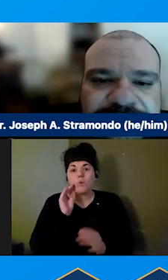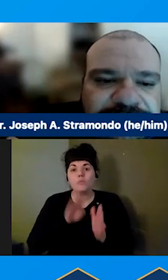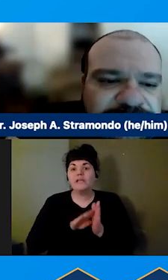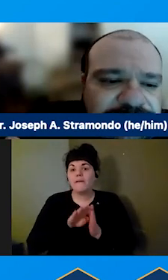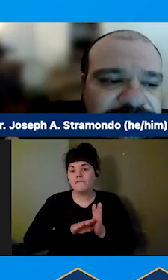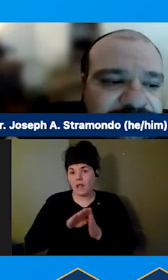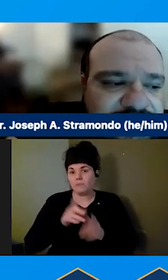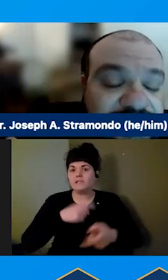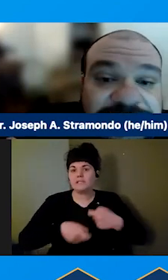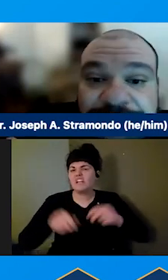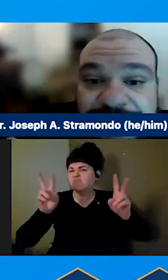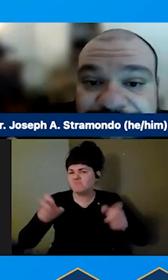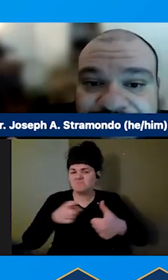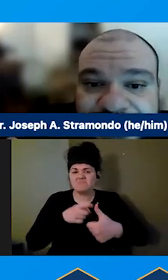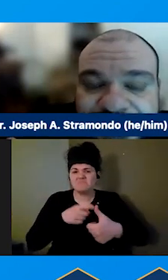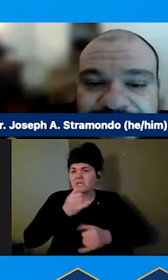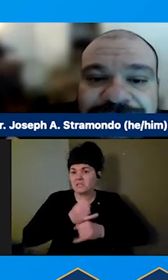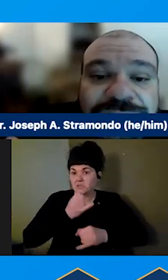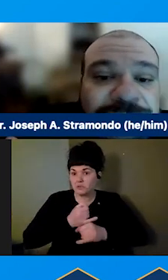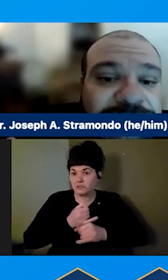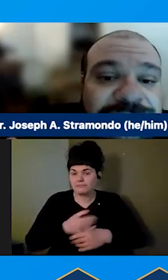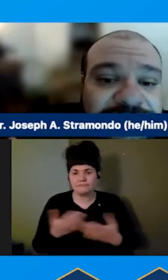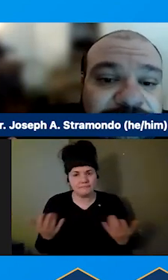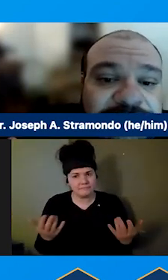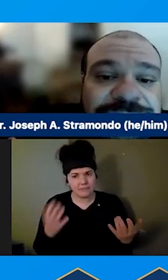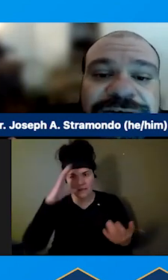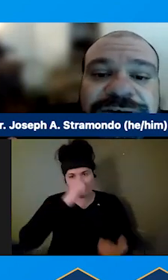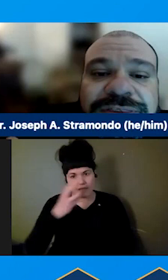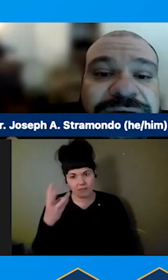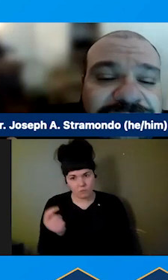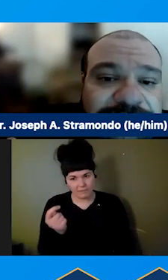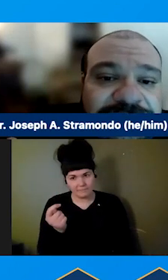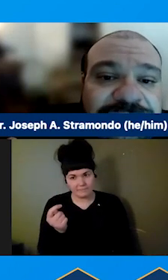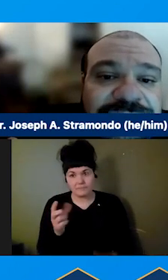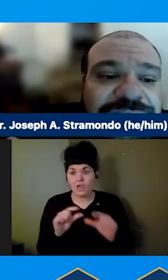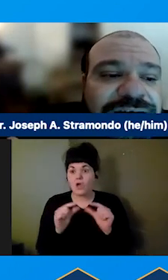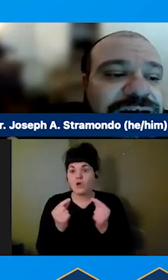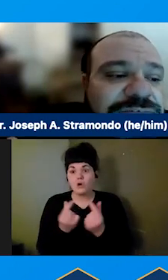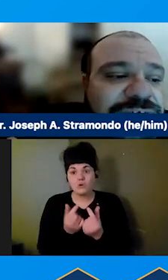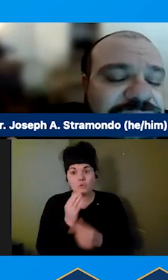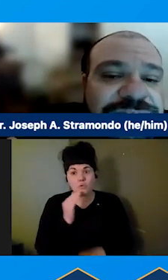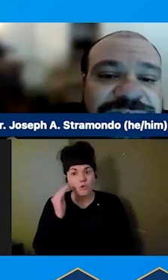to an institution. Guess what. Group homes were hit with the